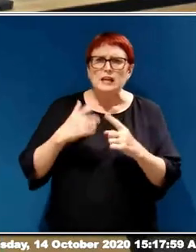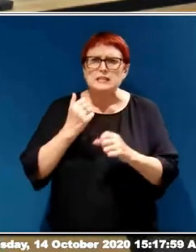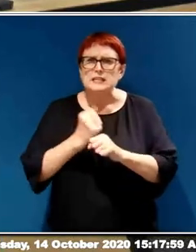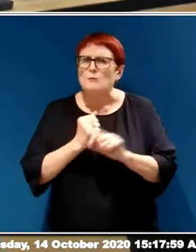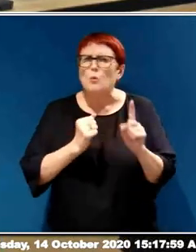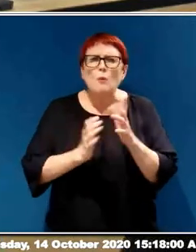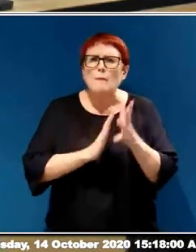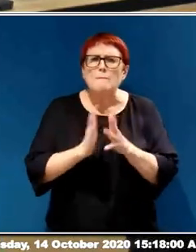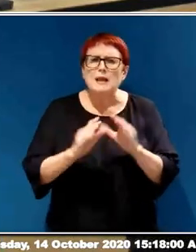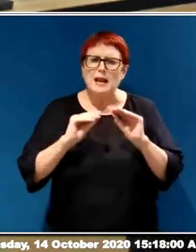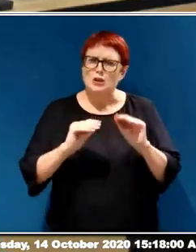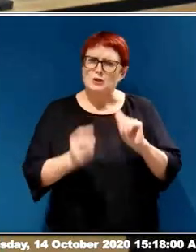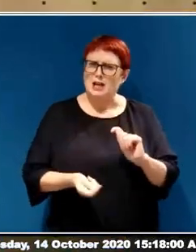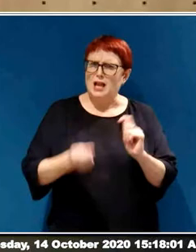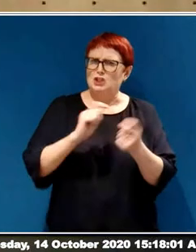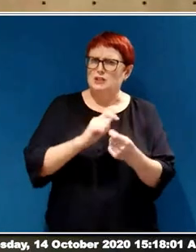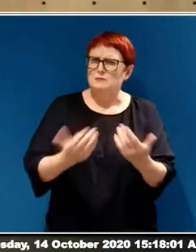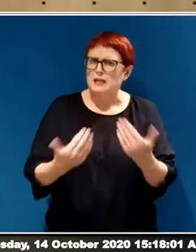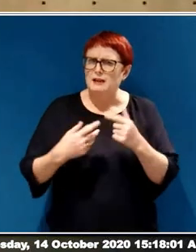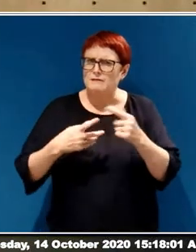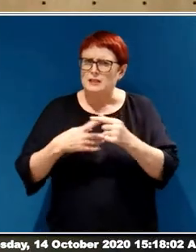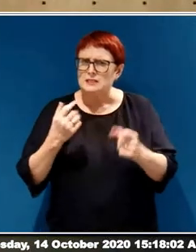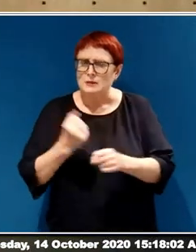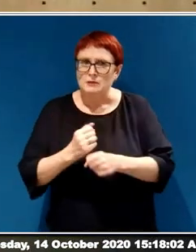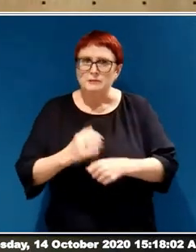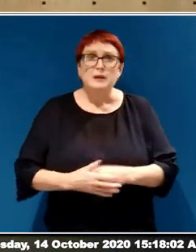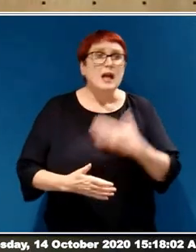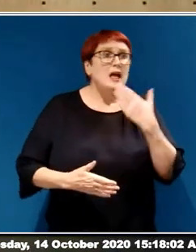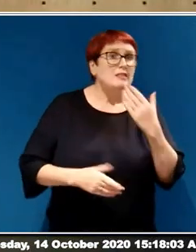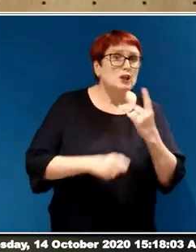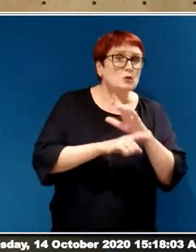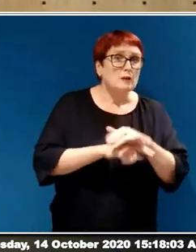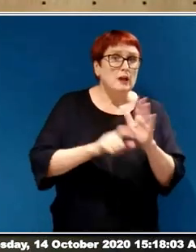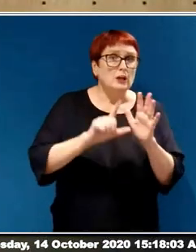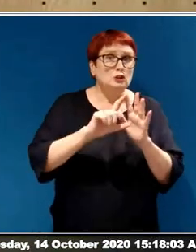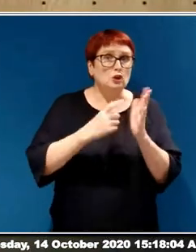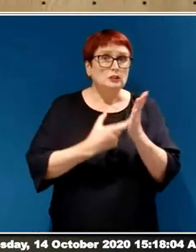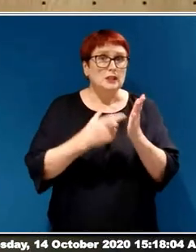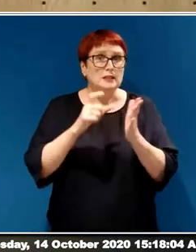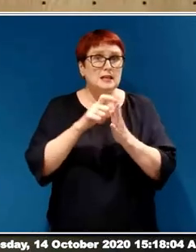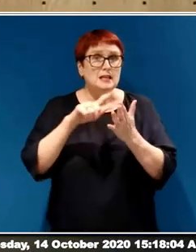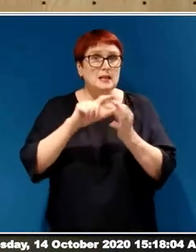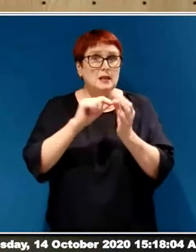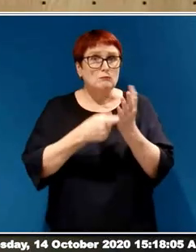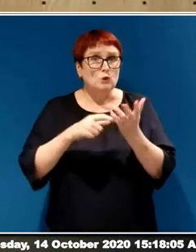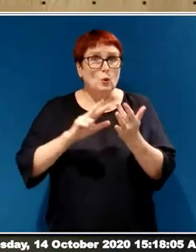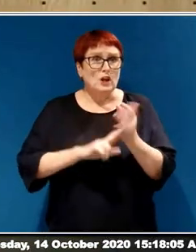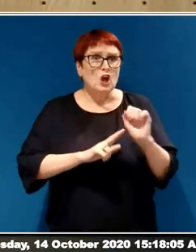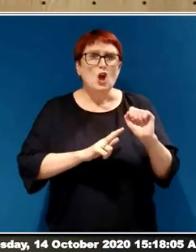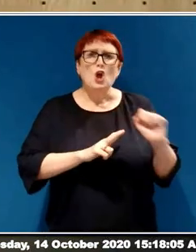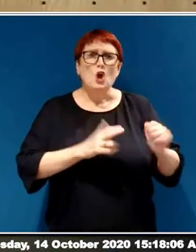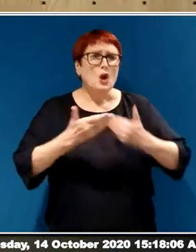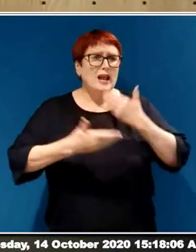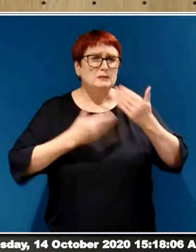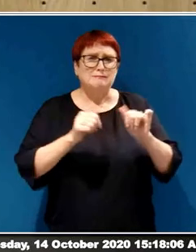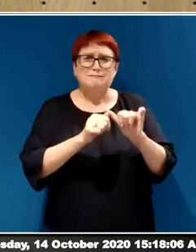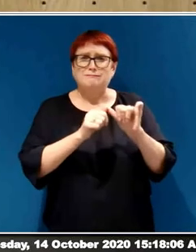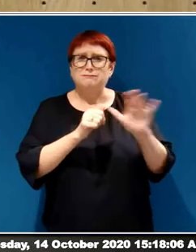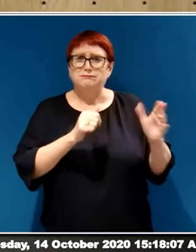Thank you for mentioning Dr de Bruin. She provided a fabulous explanation of multi-tiered systems of support this morning.